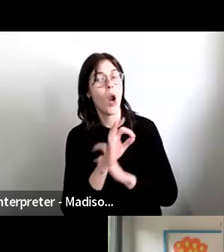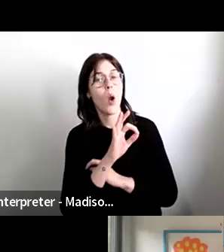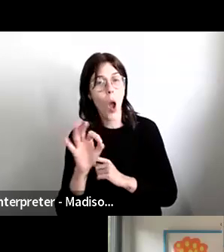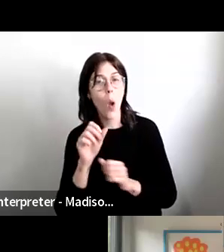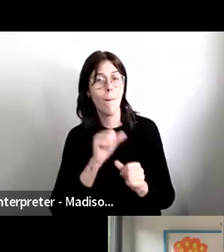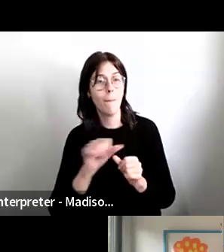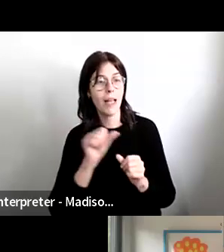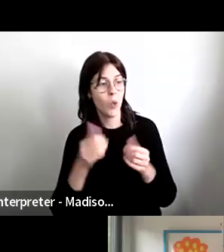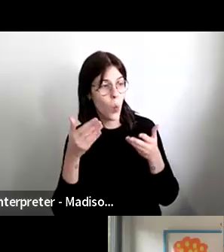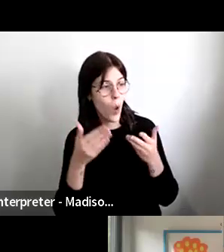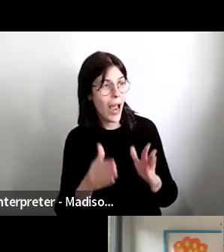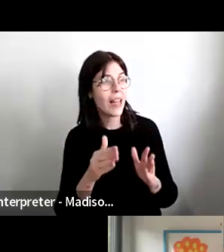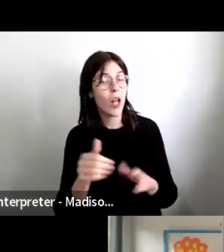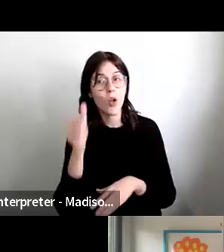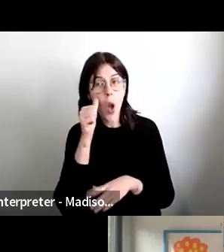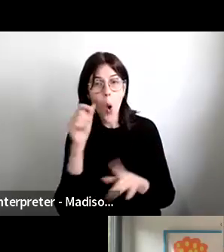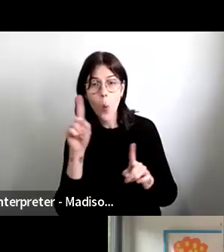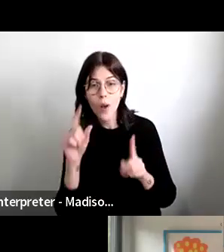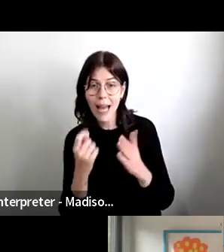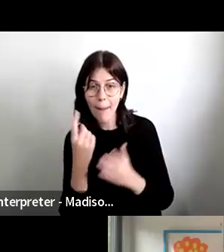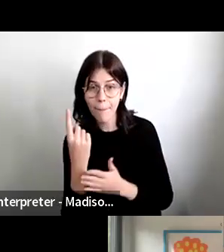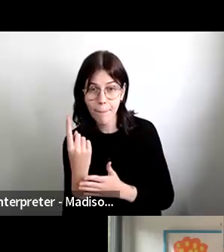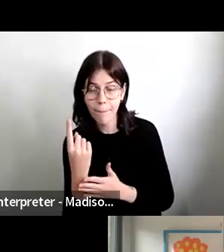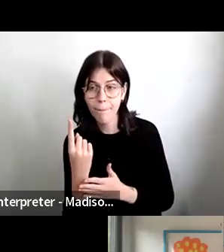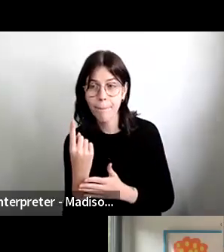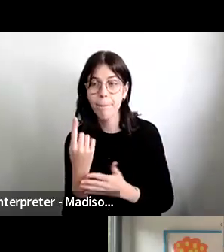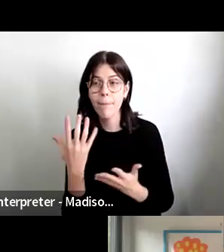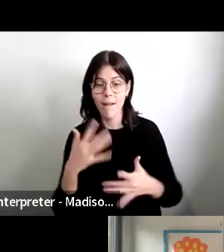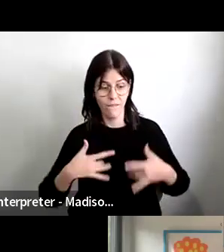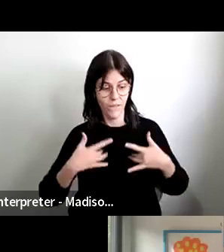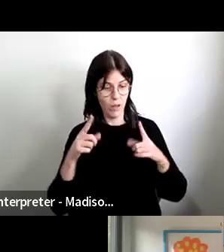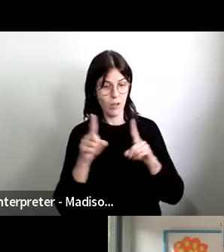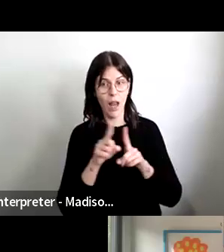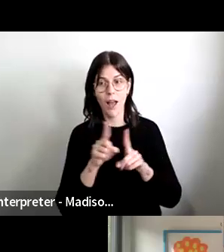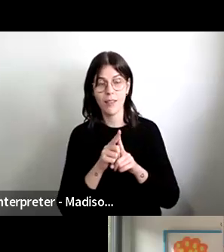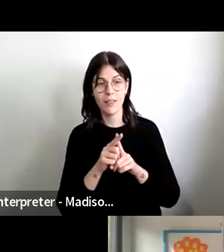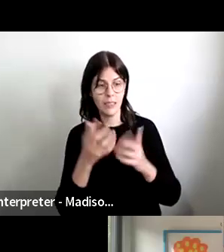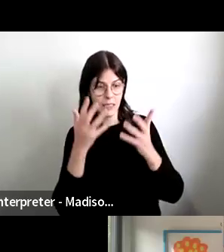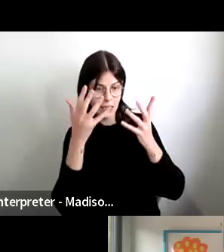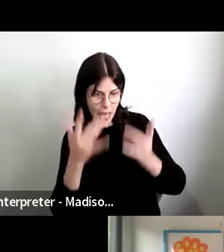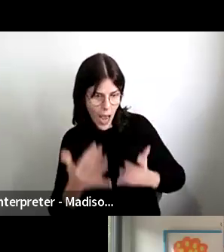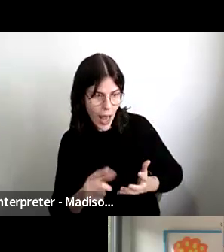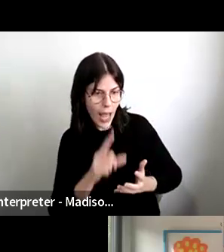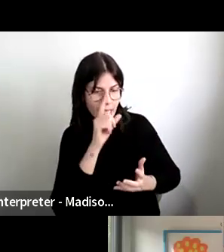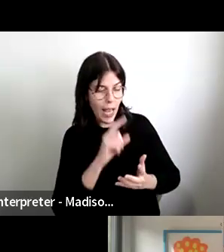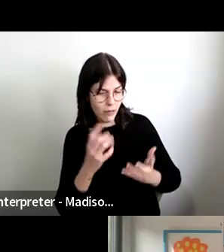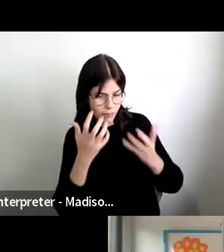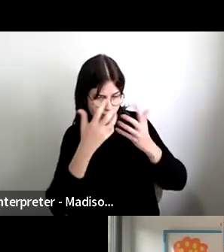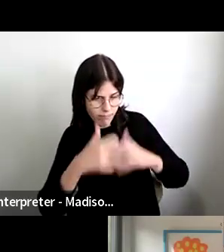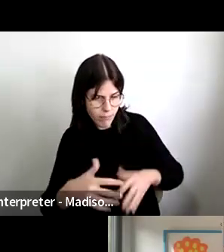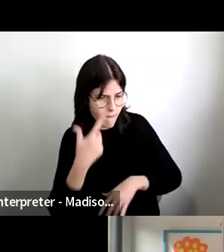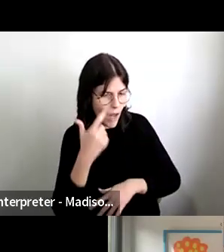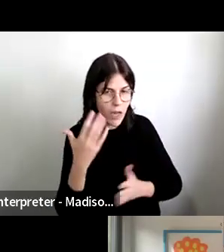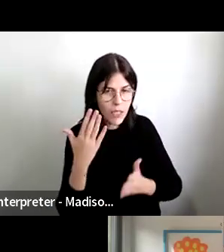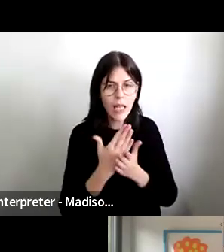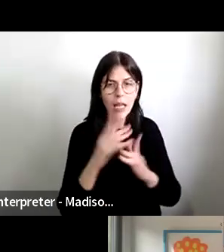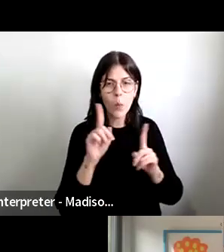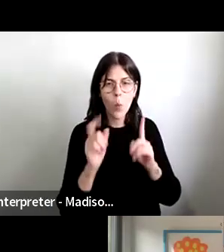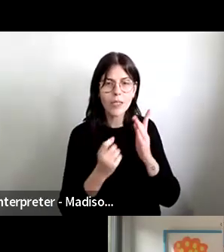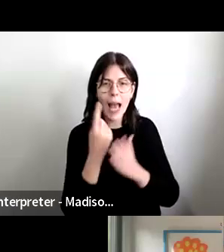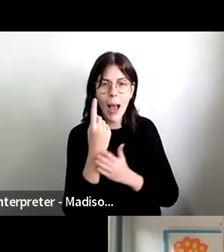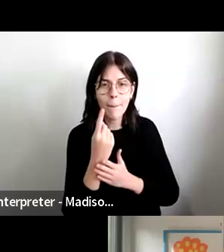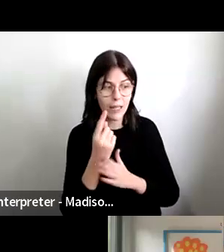what's up. It feels like a dataset where you get to find out exactly what is happening right now -